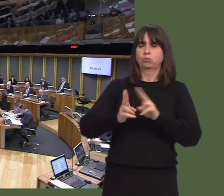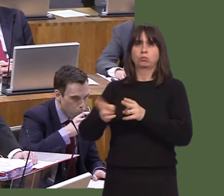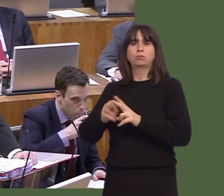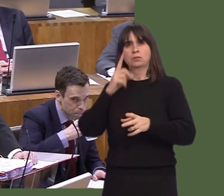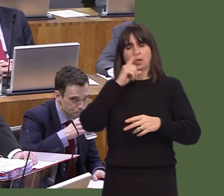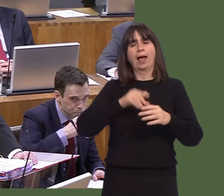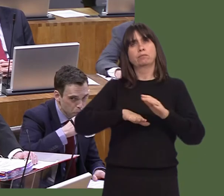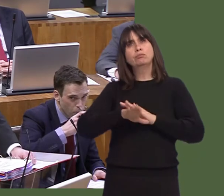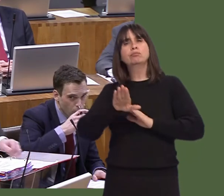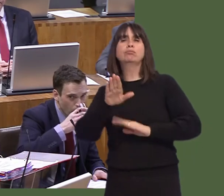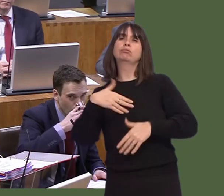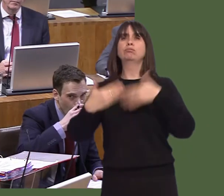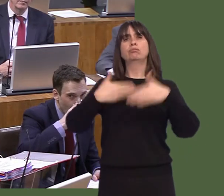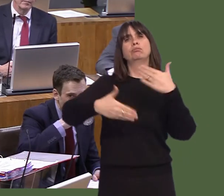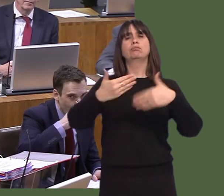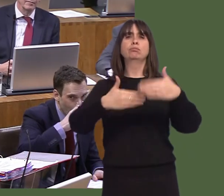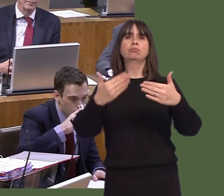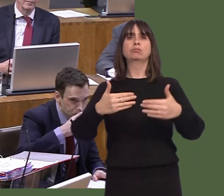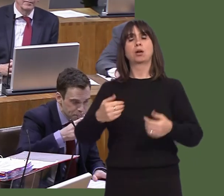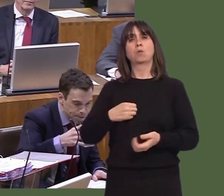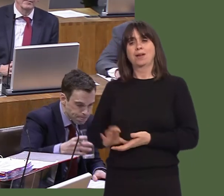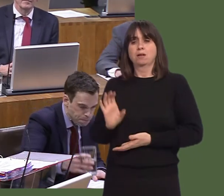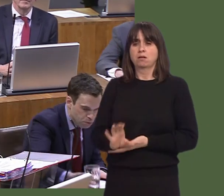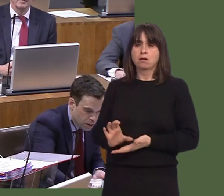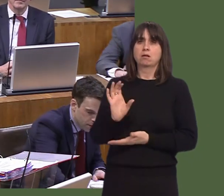You haven't been able to persuade Theresa May of the merits of that policy, and perhaps